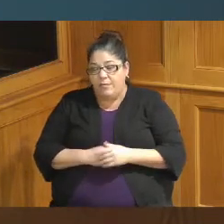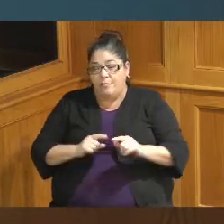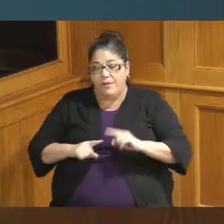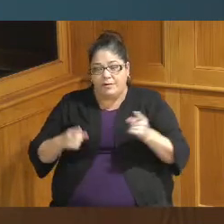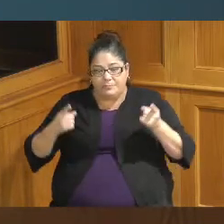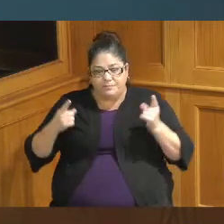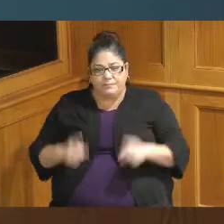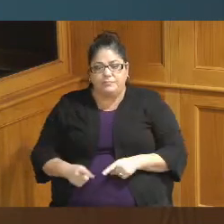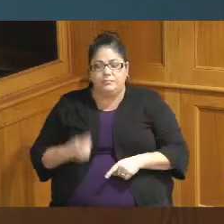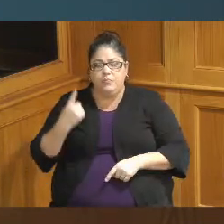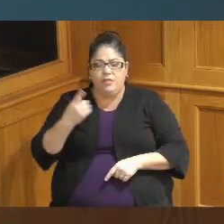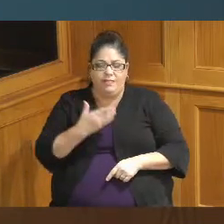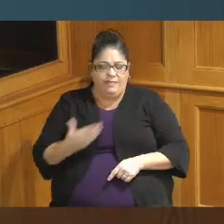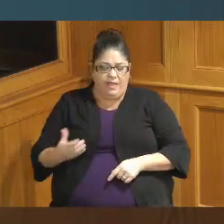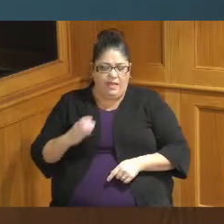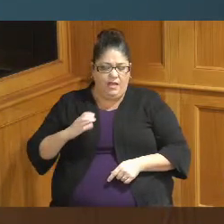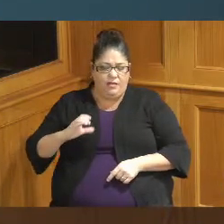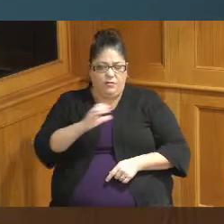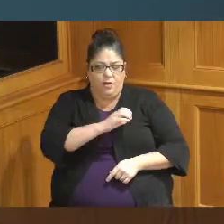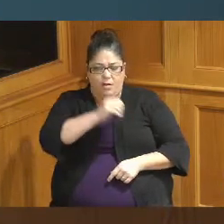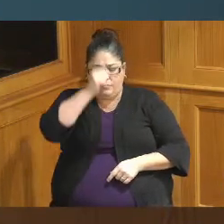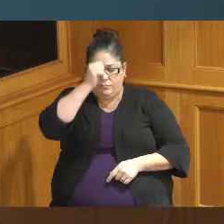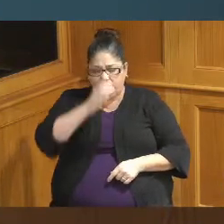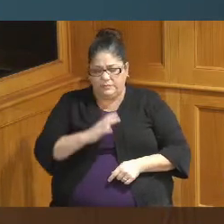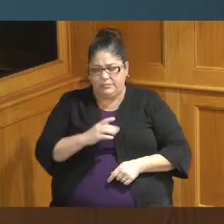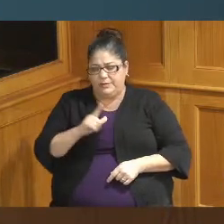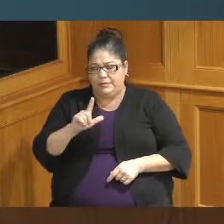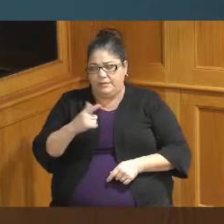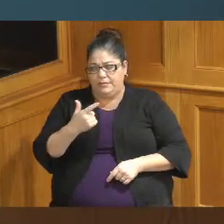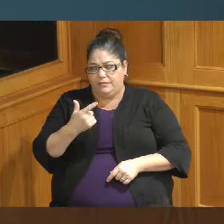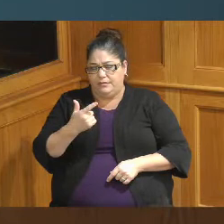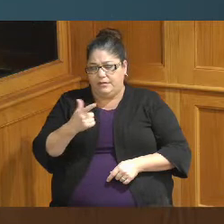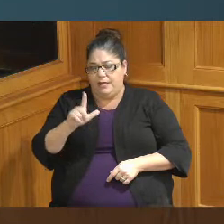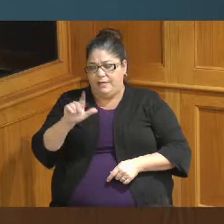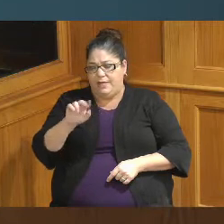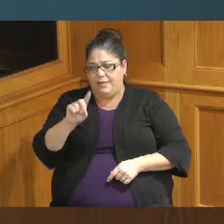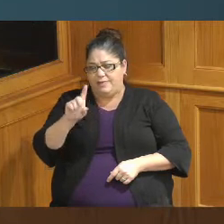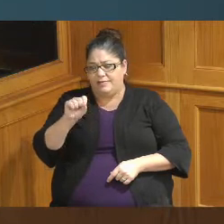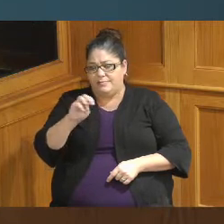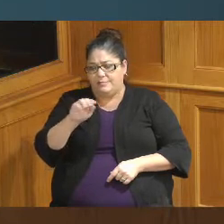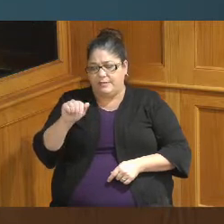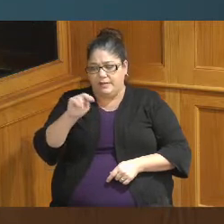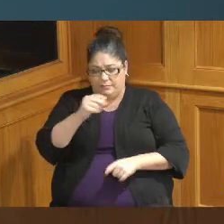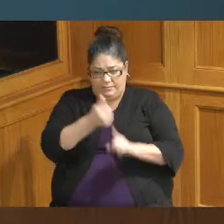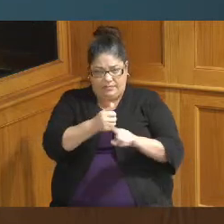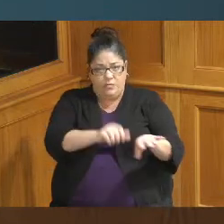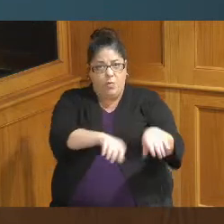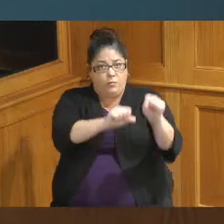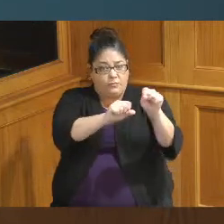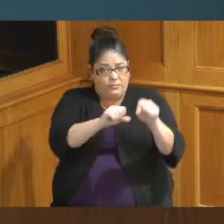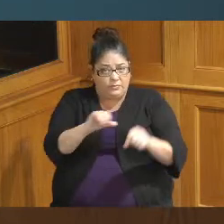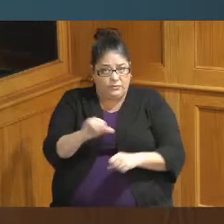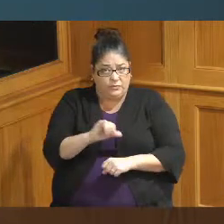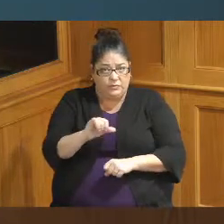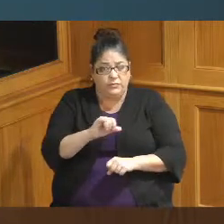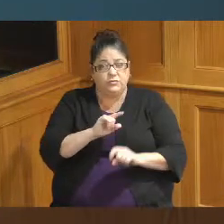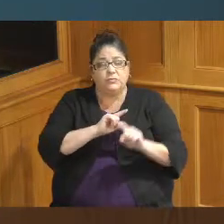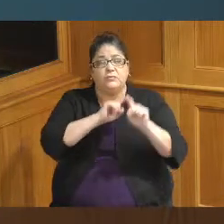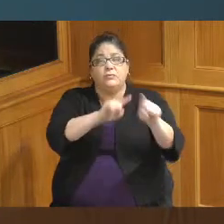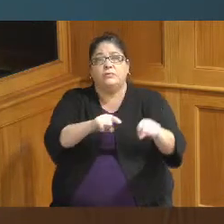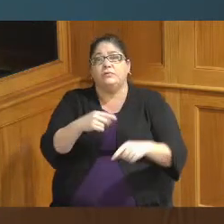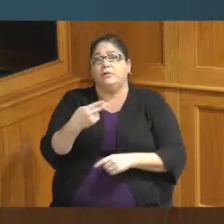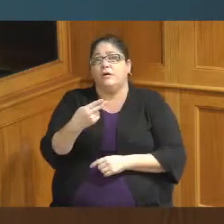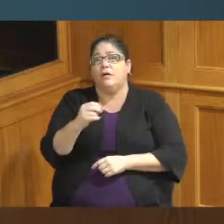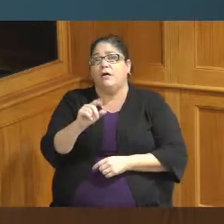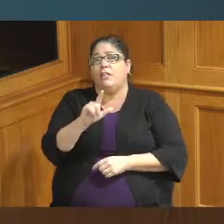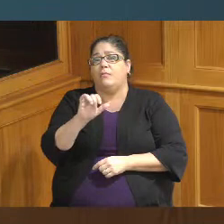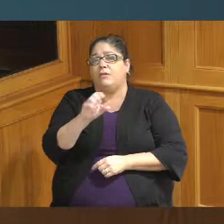Congressman Greg Landsman was also hosting him we got to go to the Hollowman just Center so got a